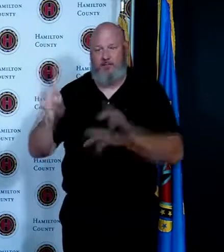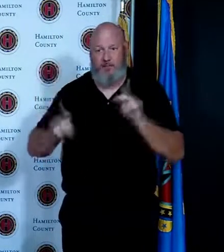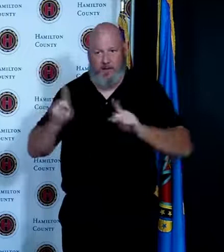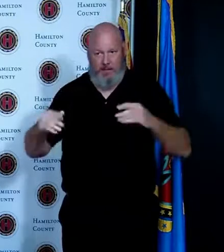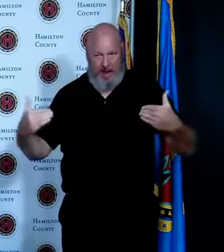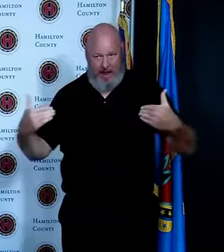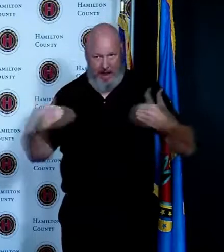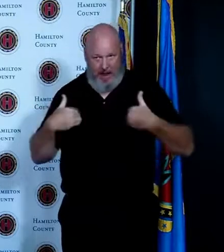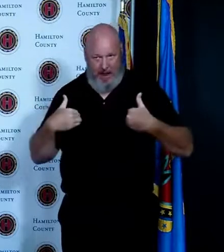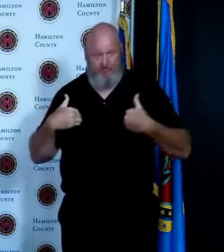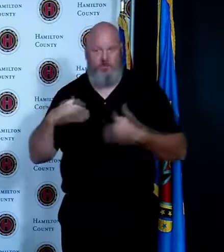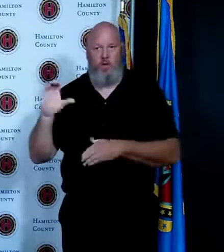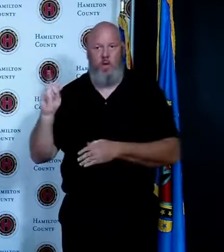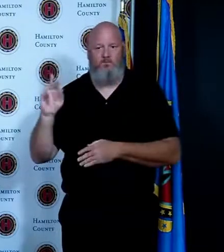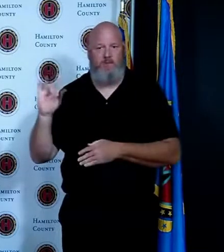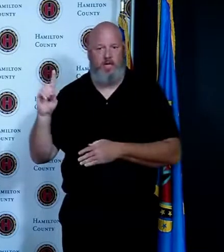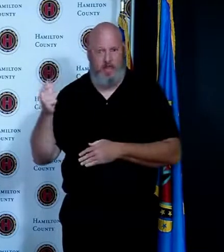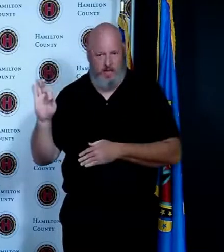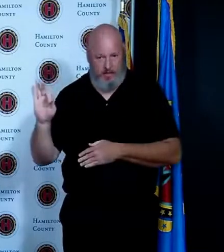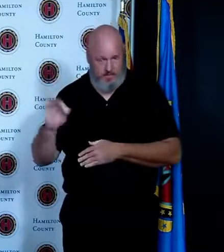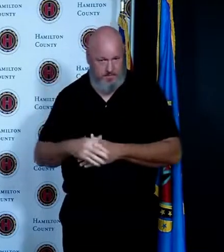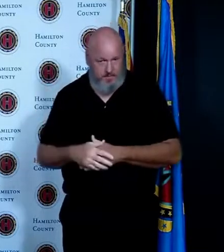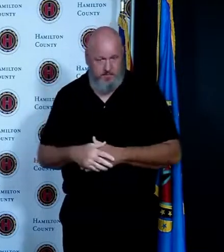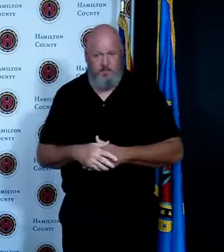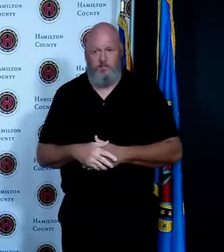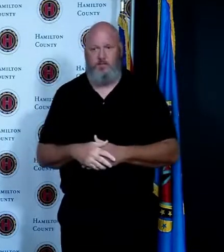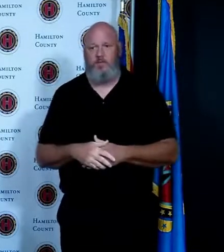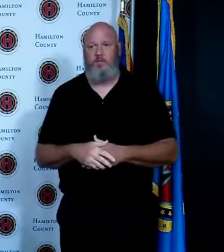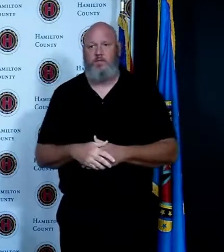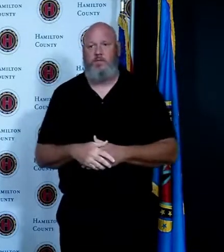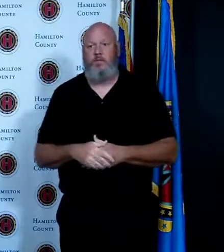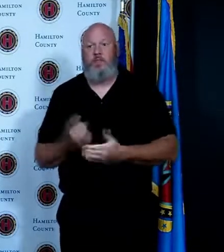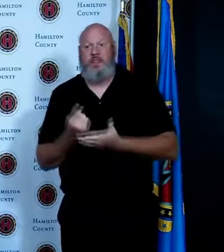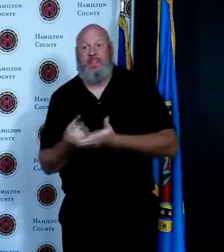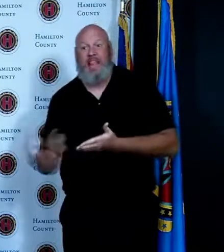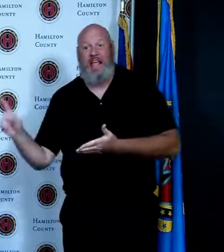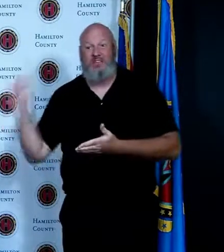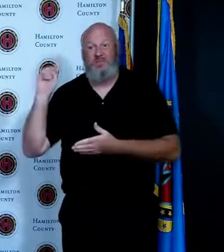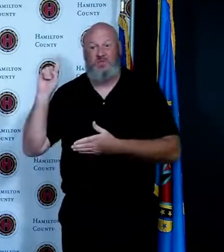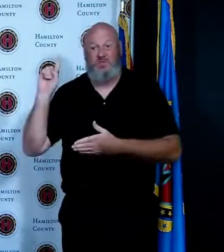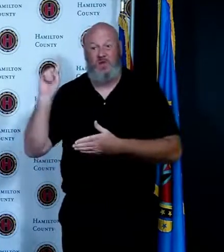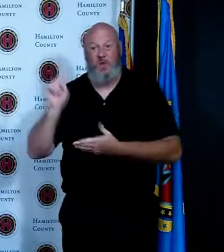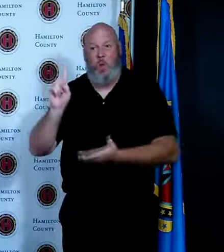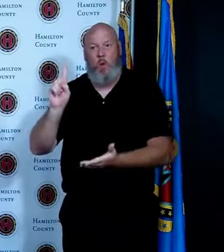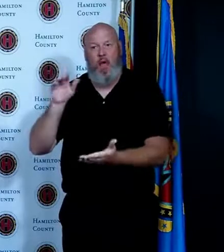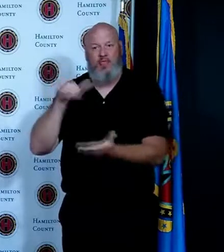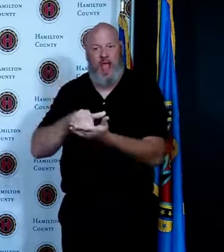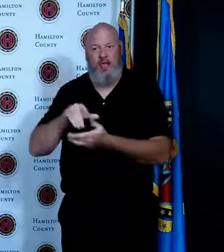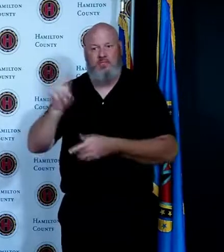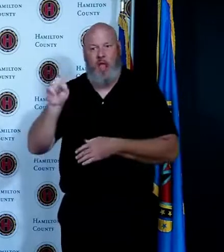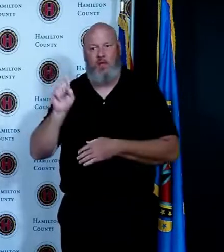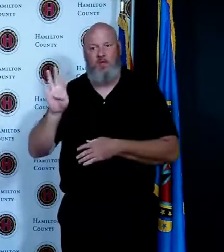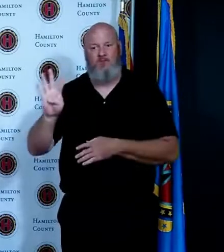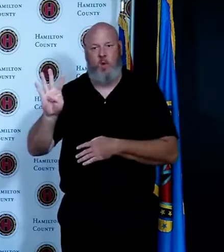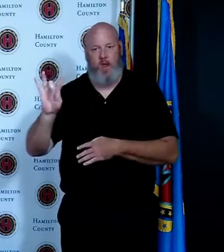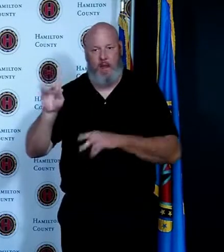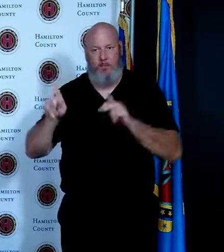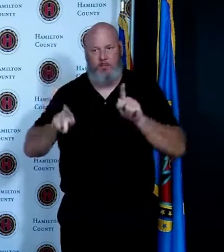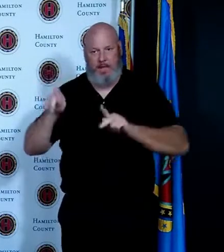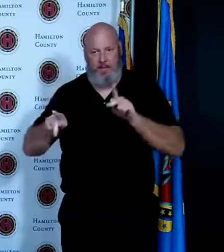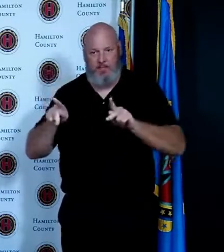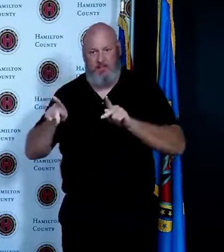last week and this week is 1,148 so that is a significant increase in positive